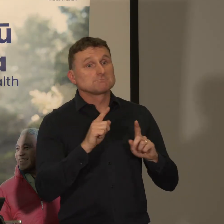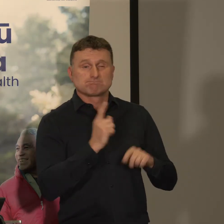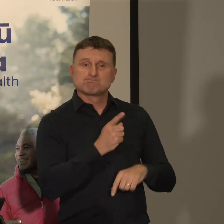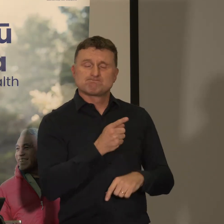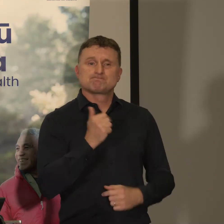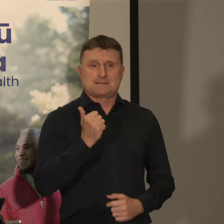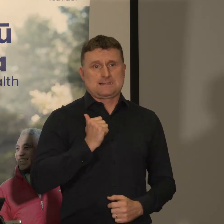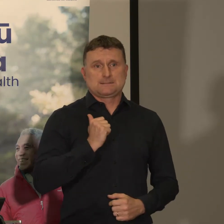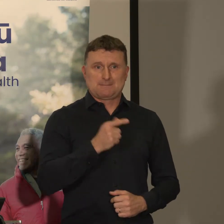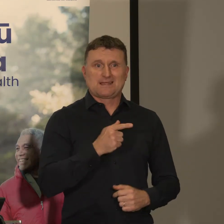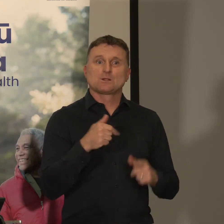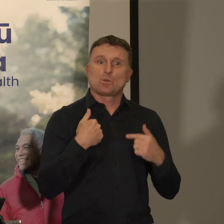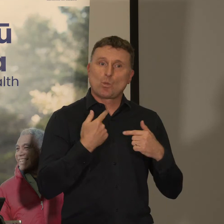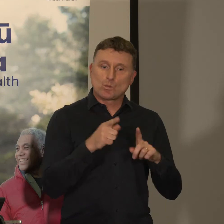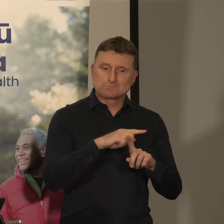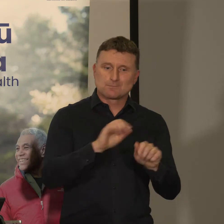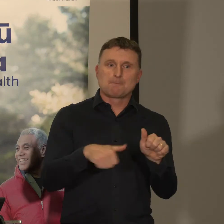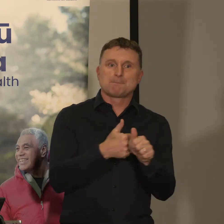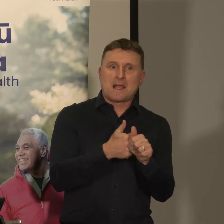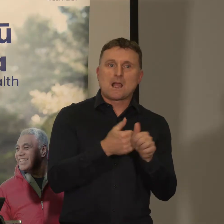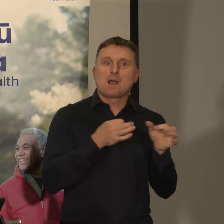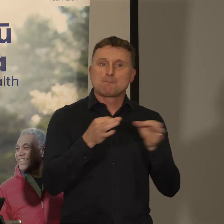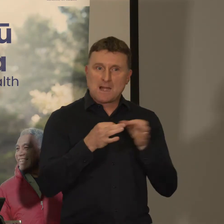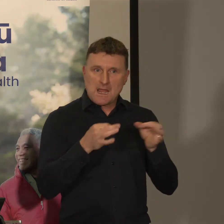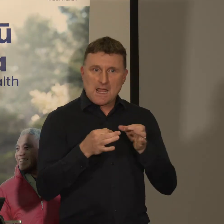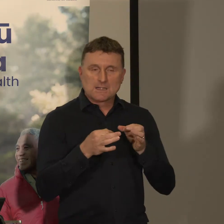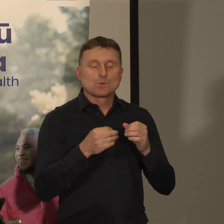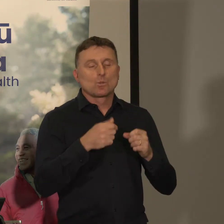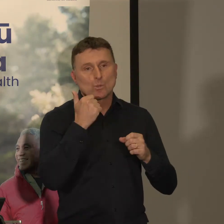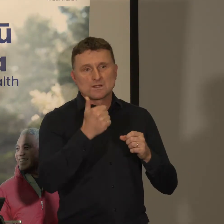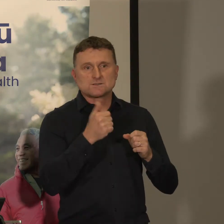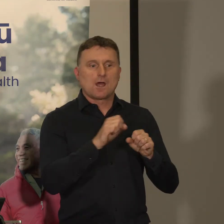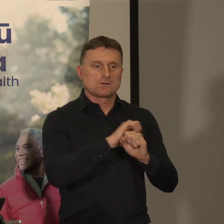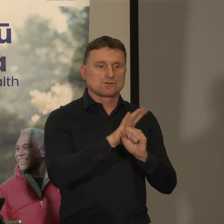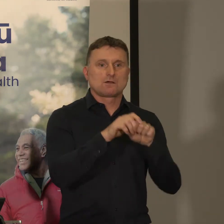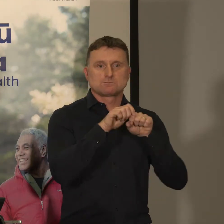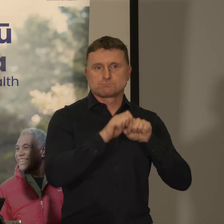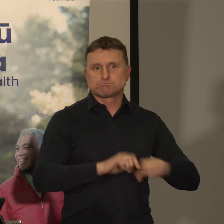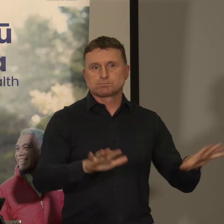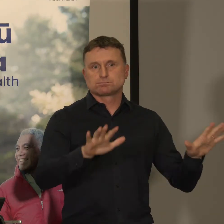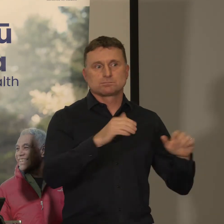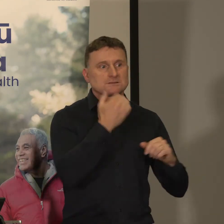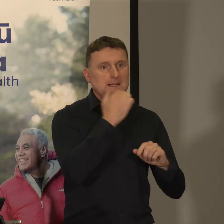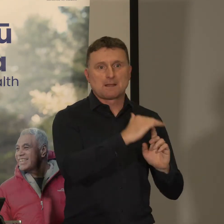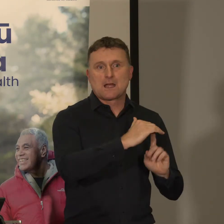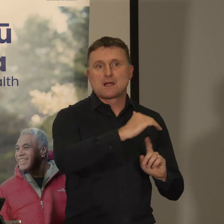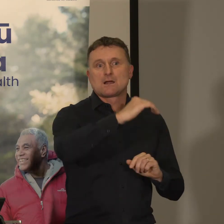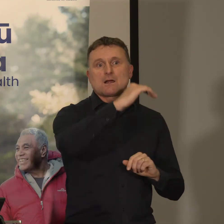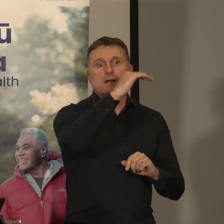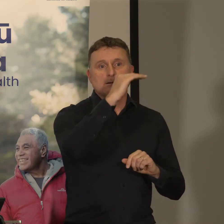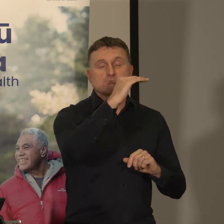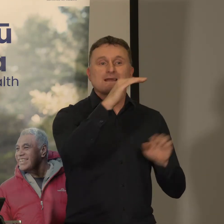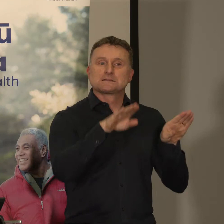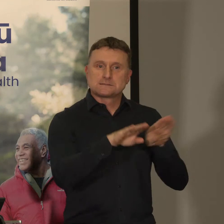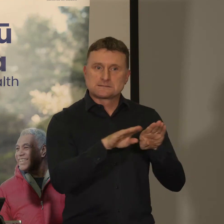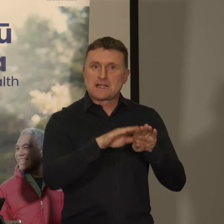depicted in these models is not unexpected and we have planned for it in the shapes of these waves are very consistent with the patterns